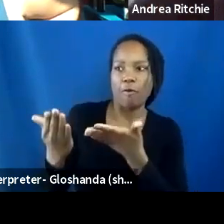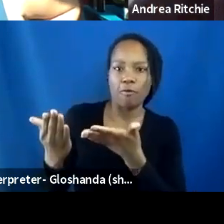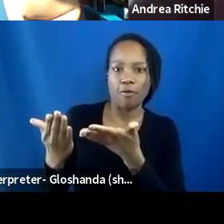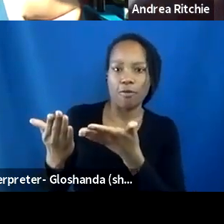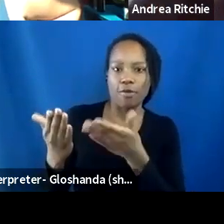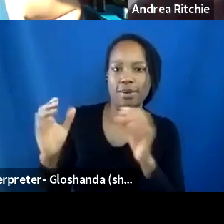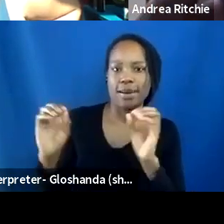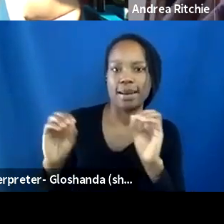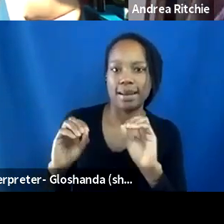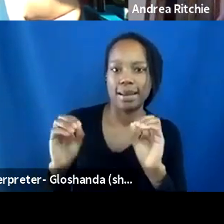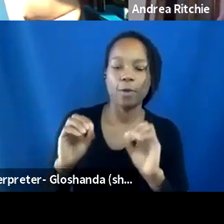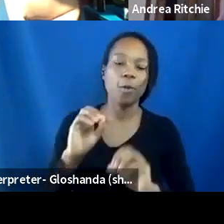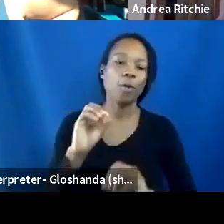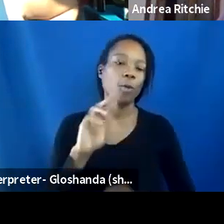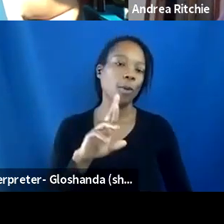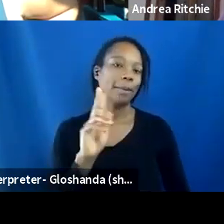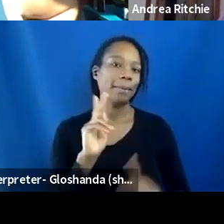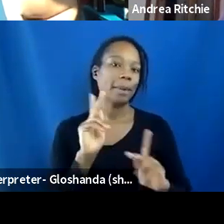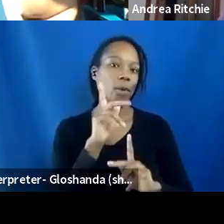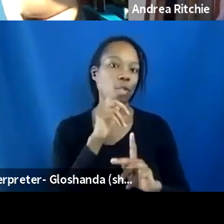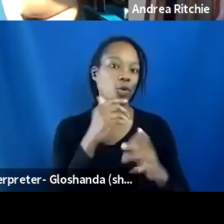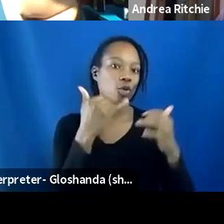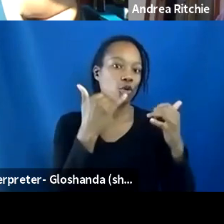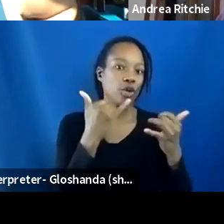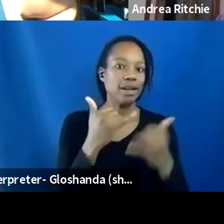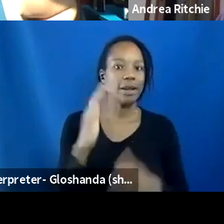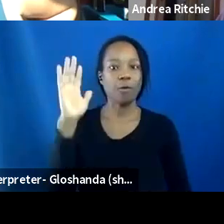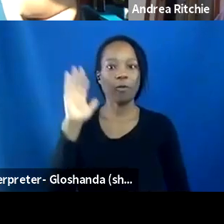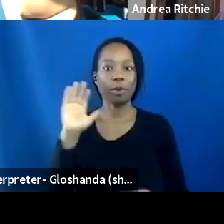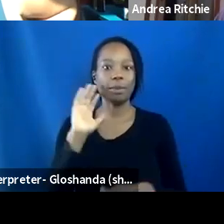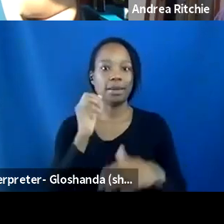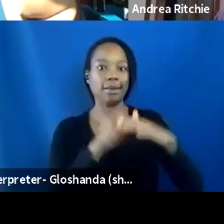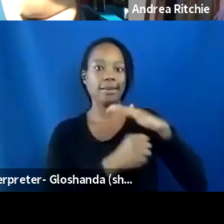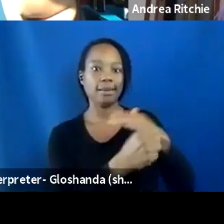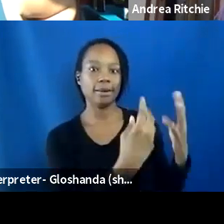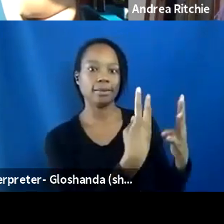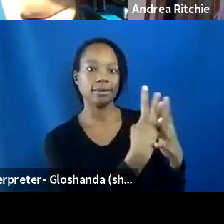or who are currently incarcerated or formerly incarcerated, don't have anything to offer.